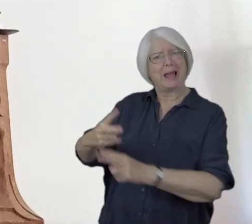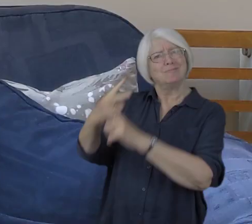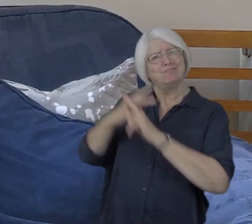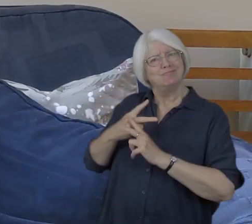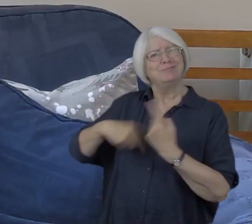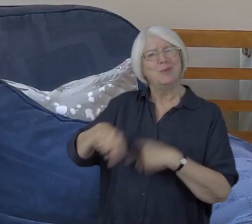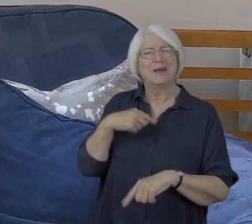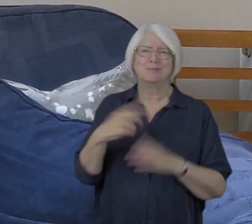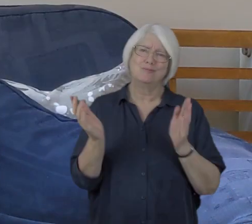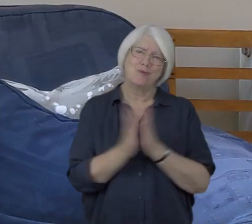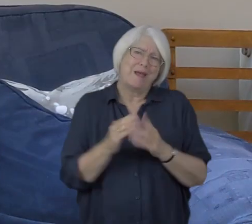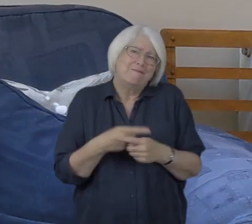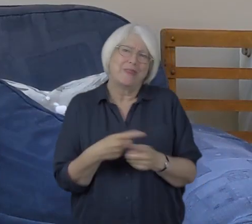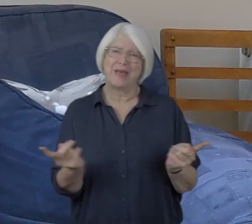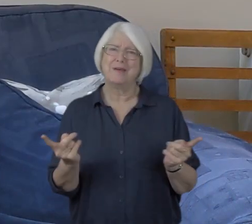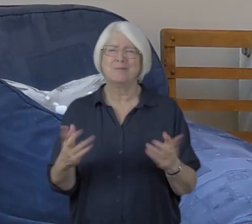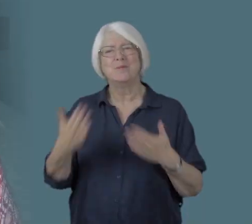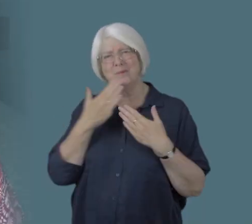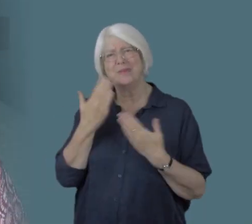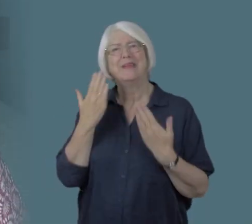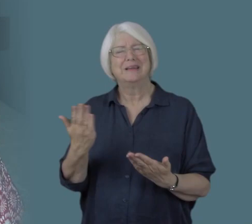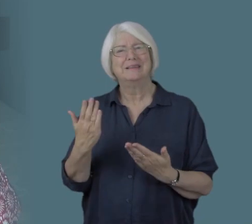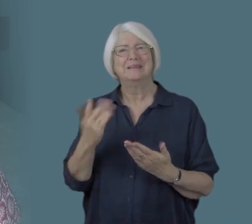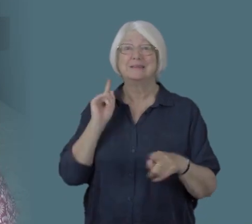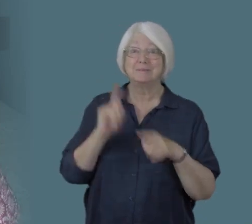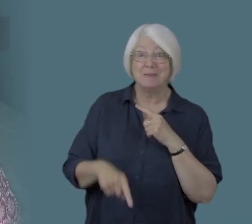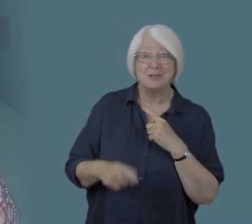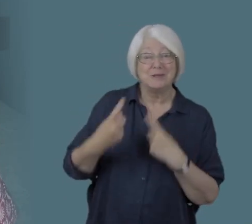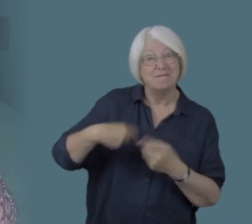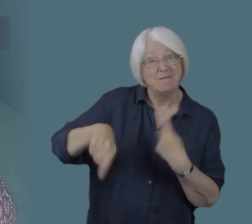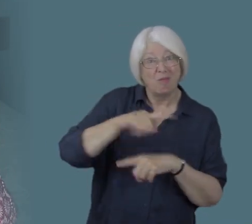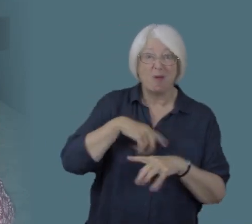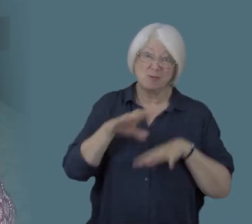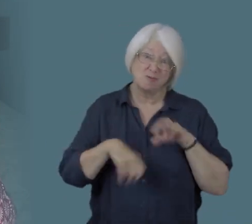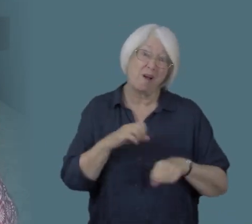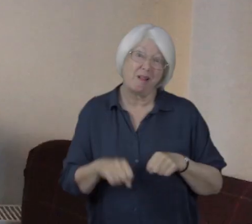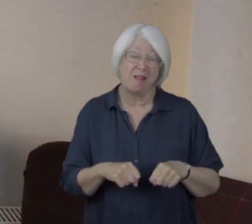especially for those who struggle. Praying that God’s big love will be close